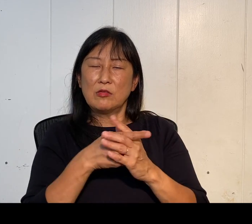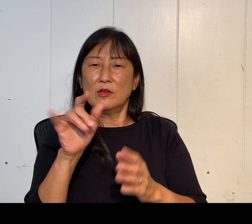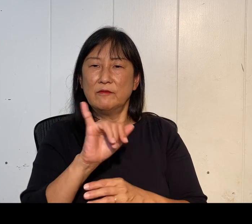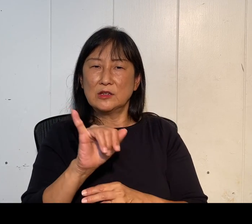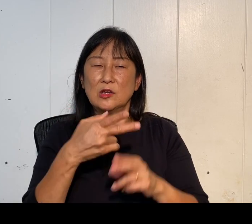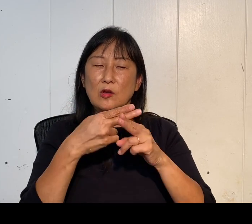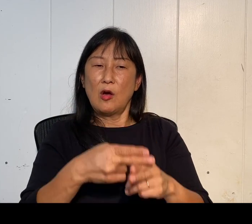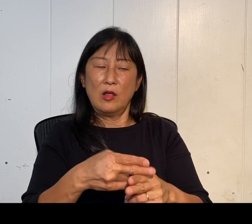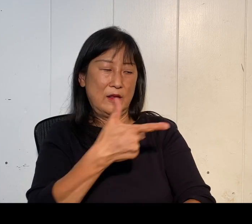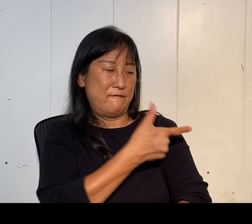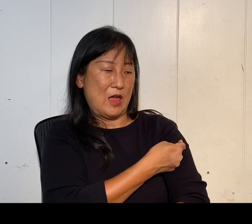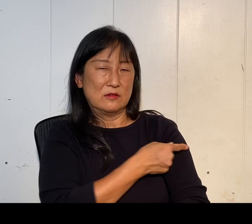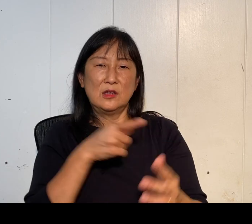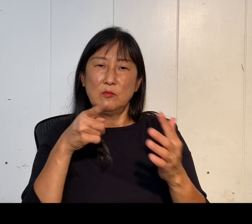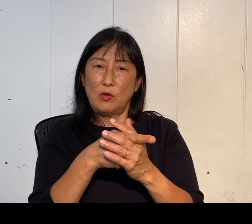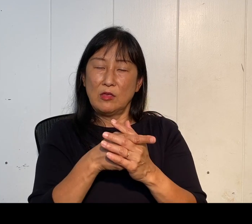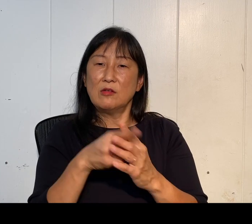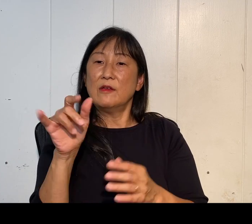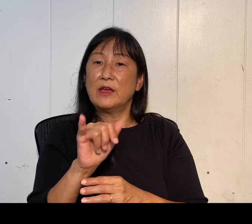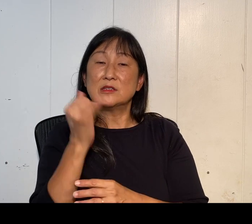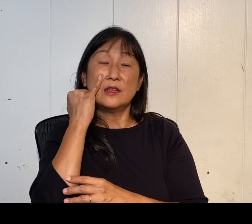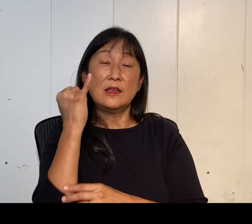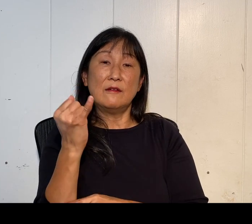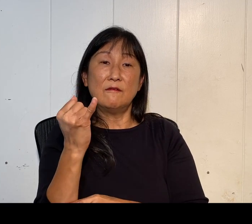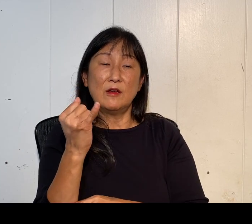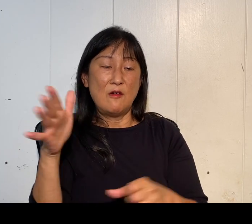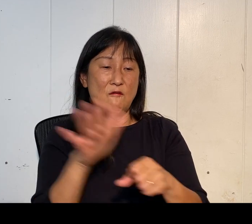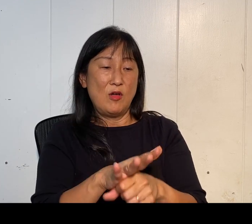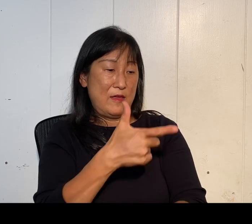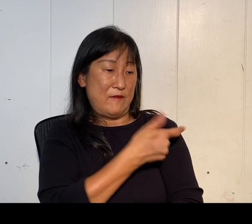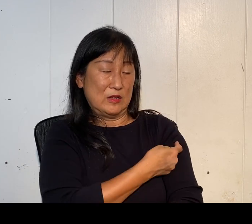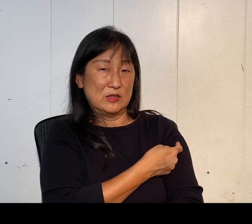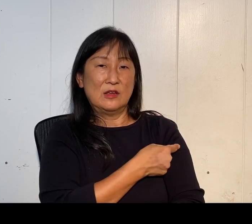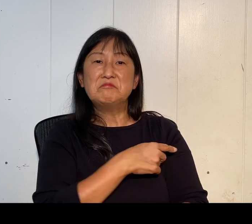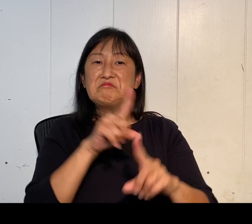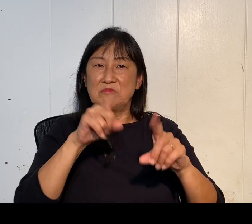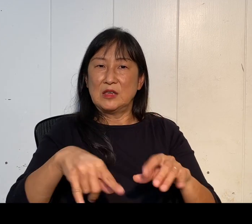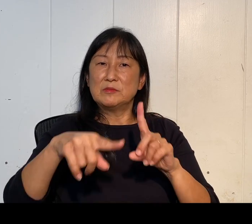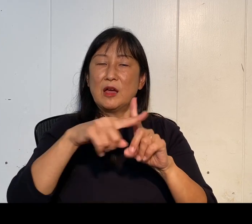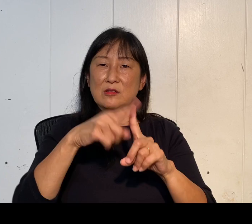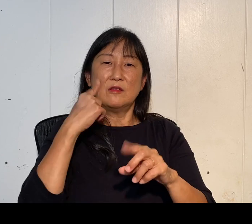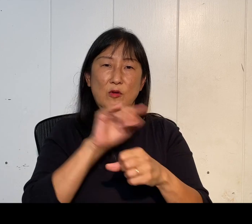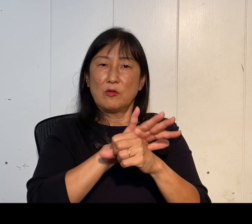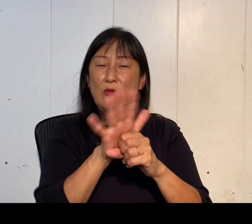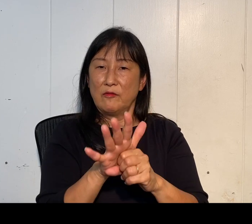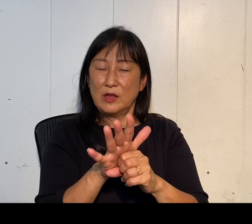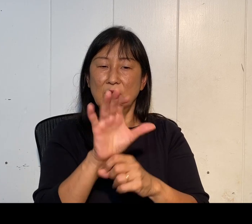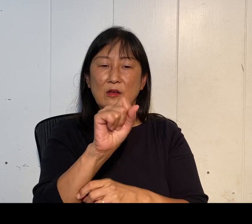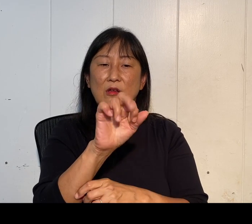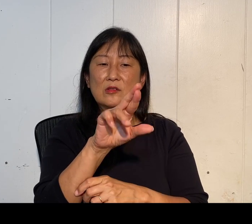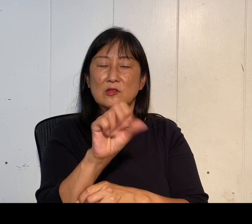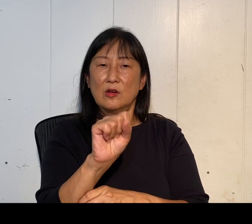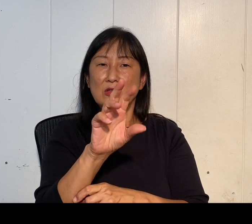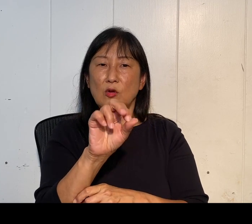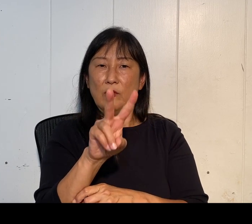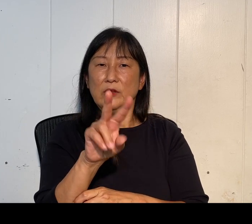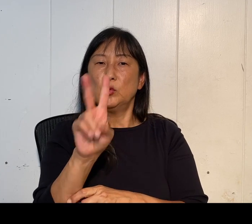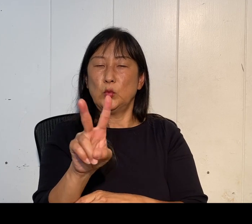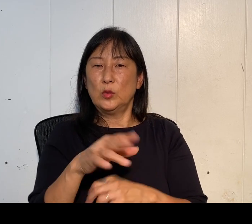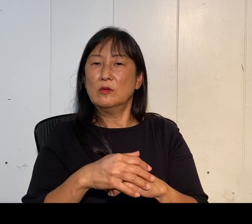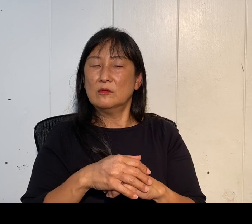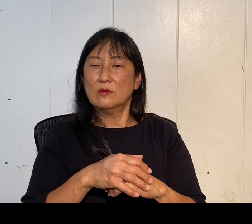We call it a “vaccine breakthrough infection” when a fully vaccinated person tests positive for SARS-CoV-2, the virus that causes COVID-19